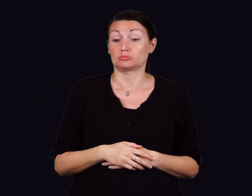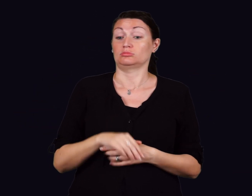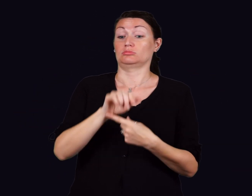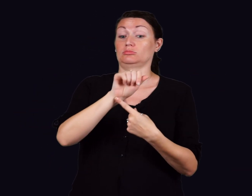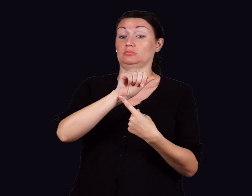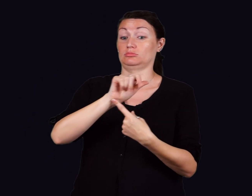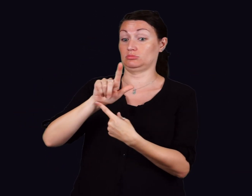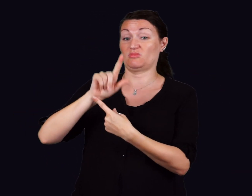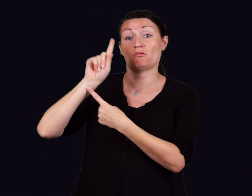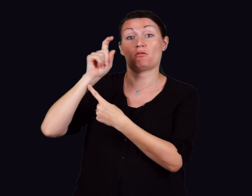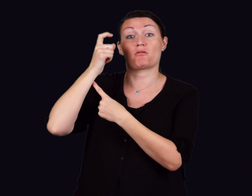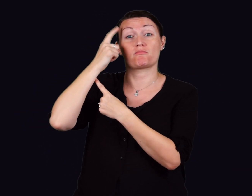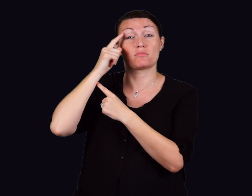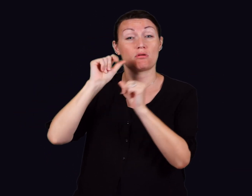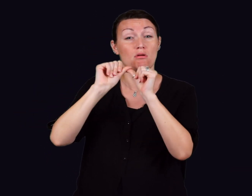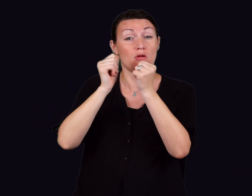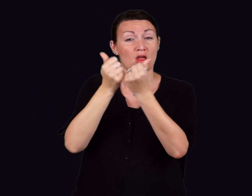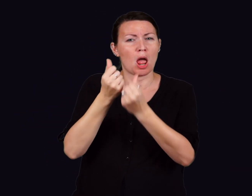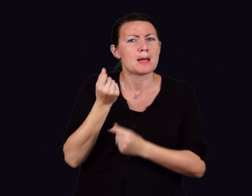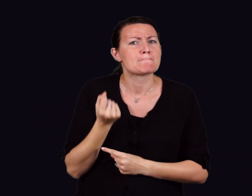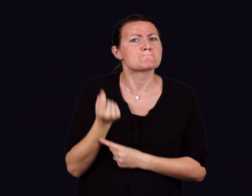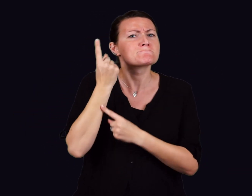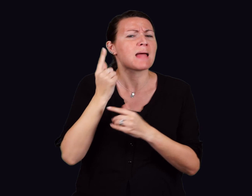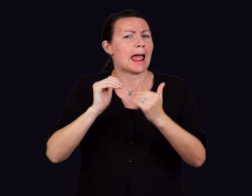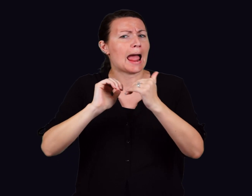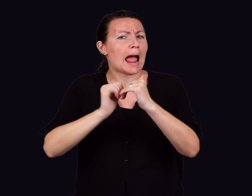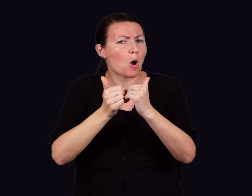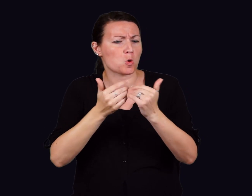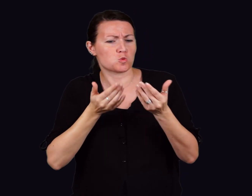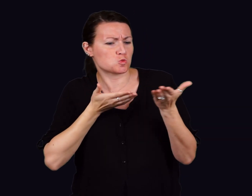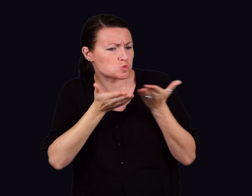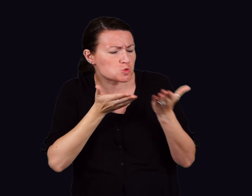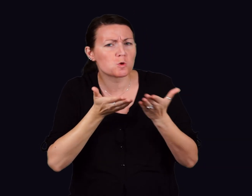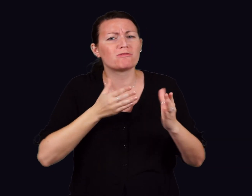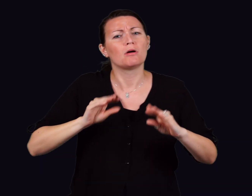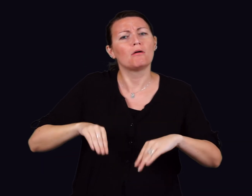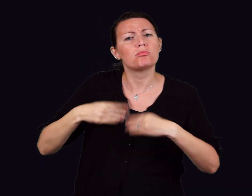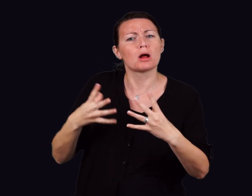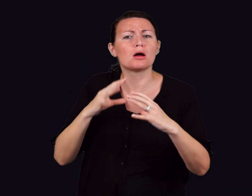All government agencies understand how to serve and provide